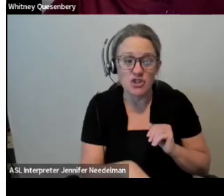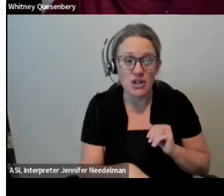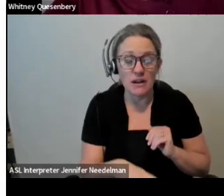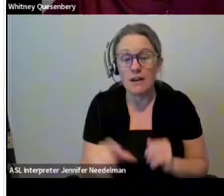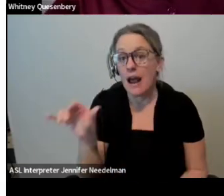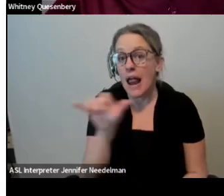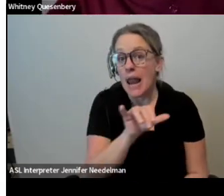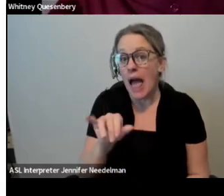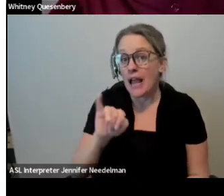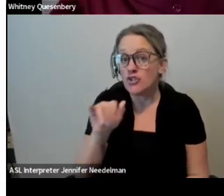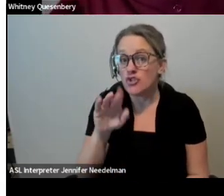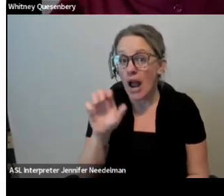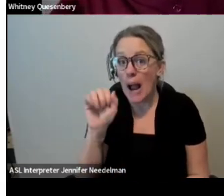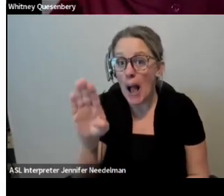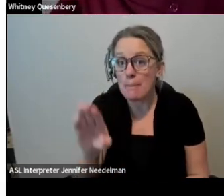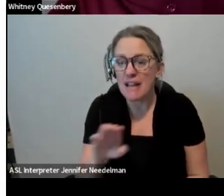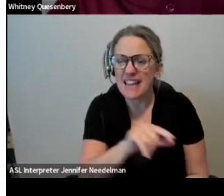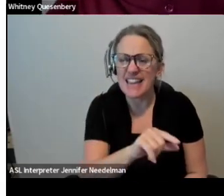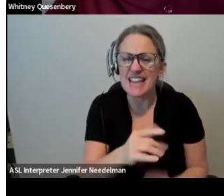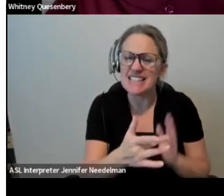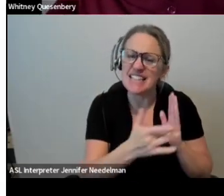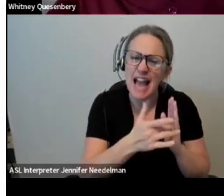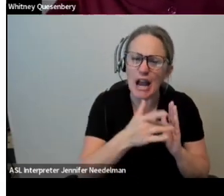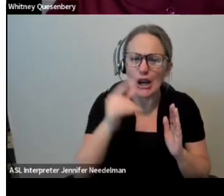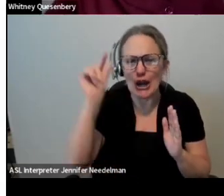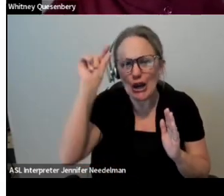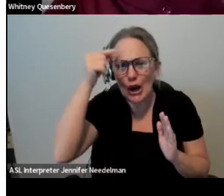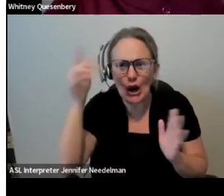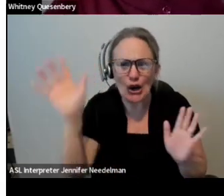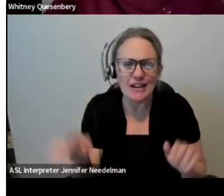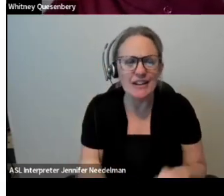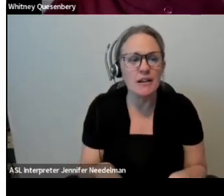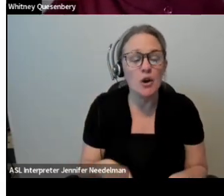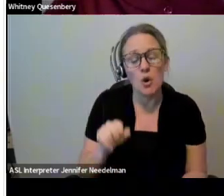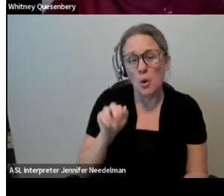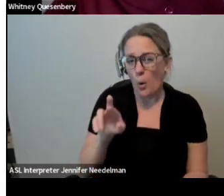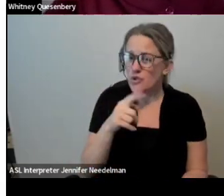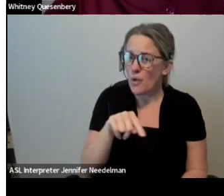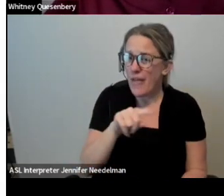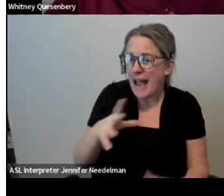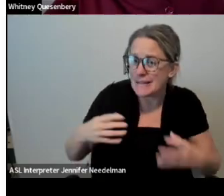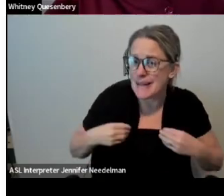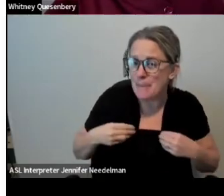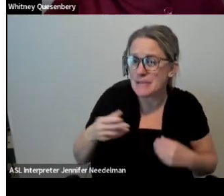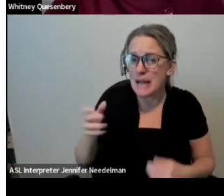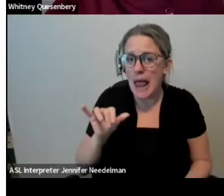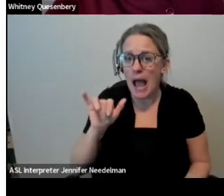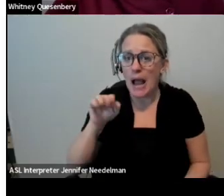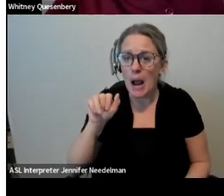or are they accepting if I have to, which is Maria or are they a little bit resistant?